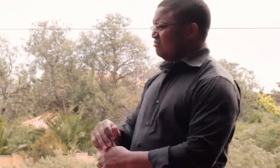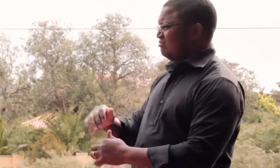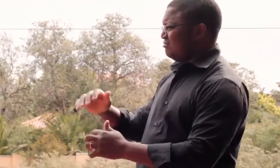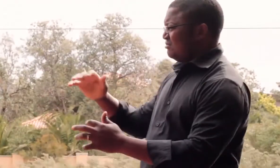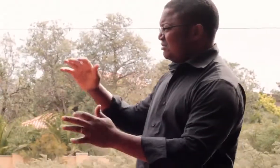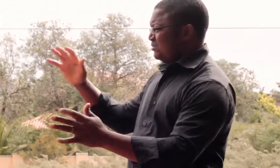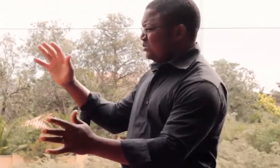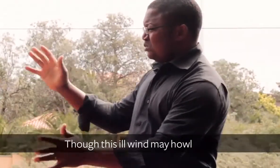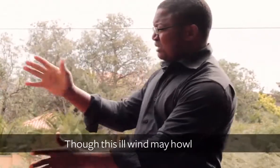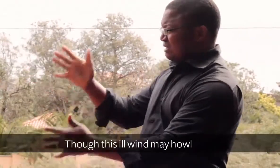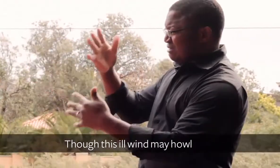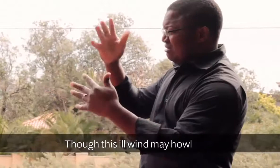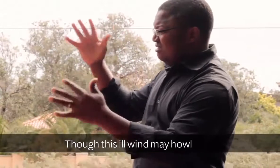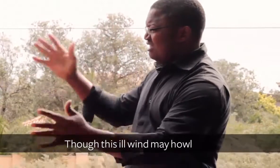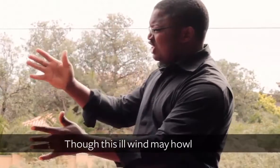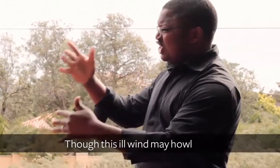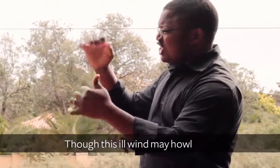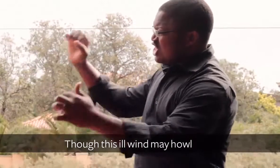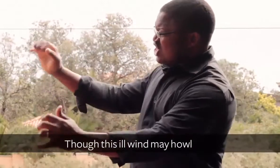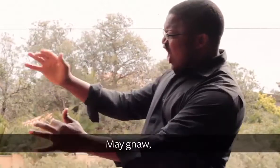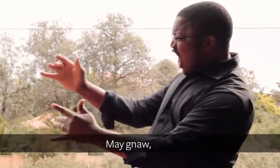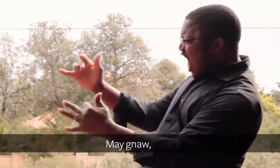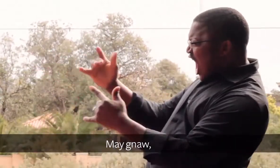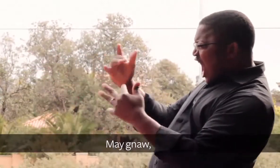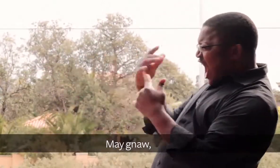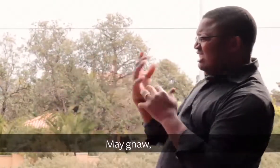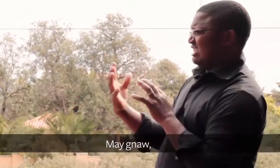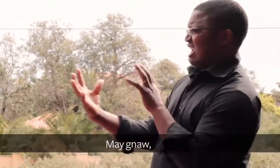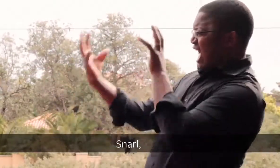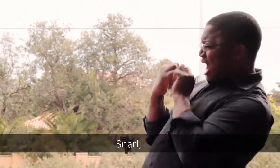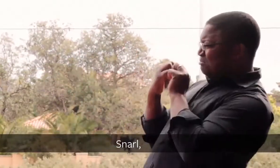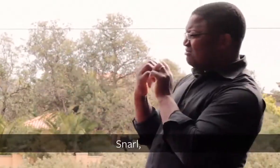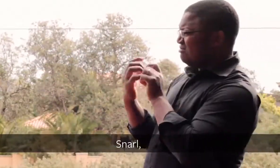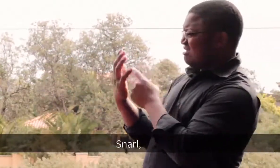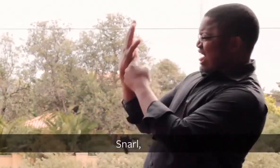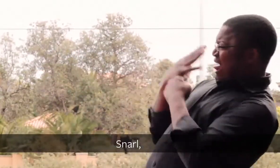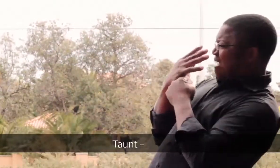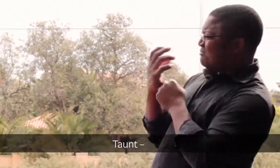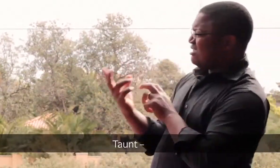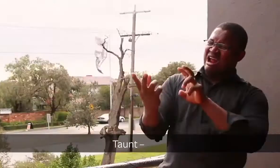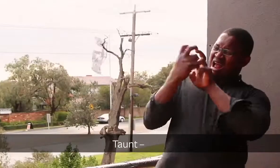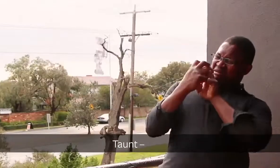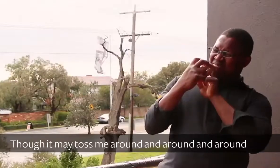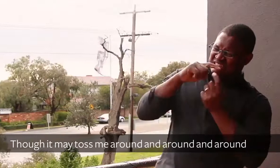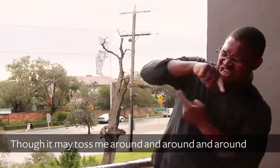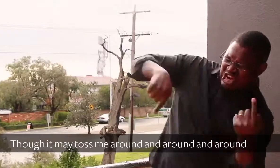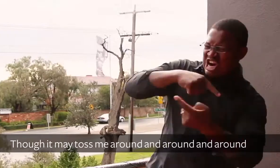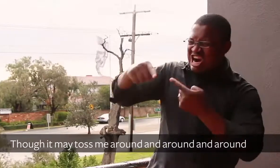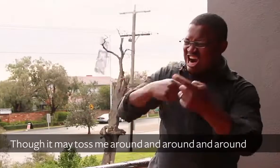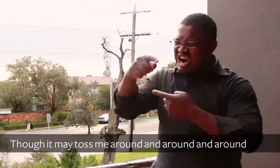Though this ill wind may howl, may gnaw, snarl, taunt – though it may toss me around